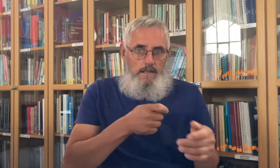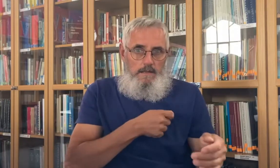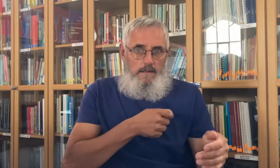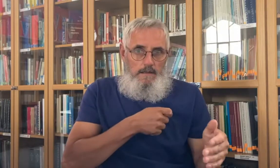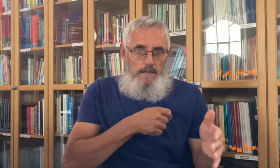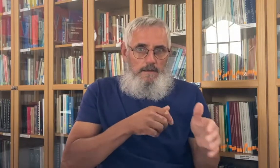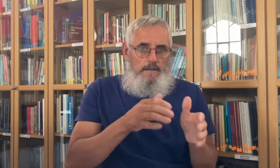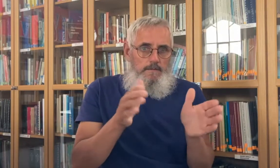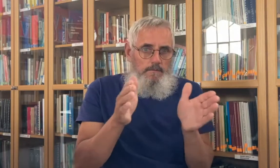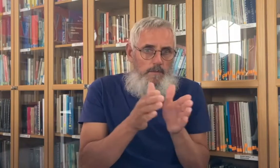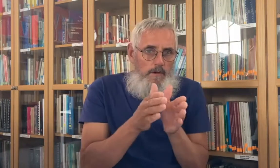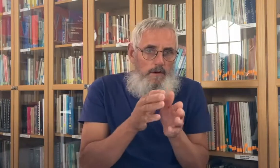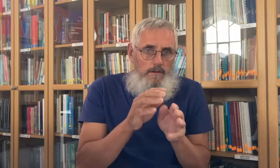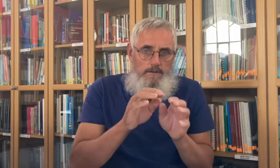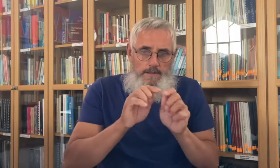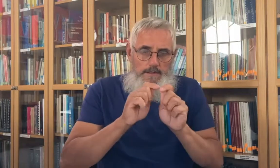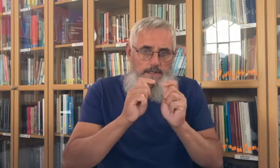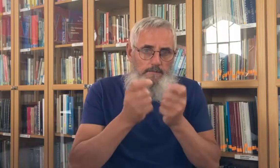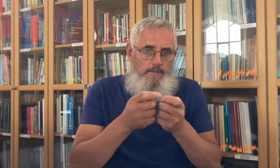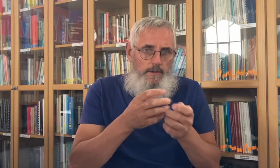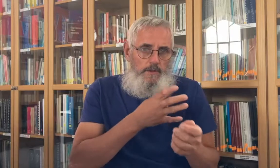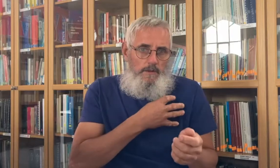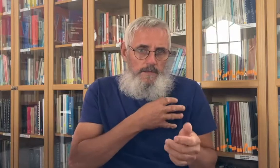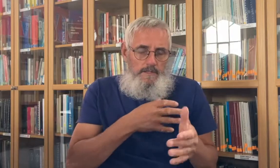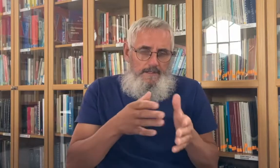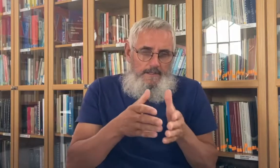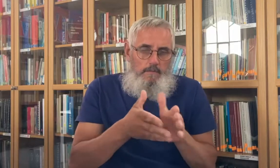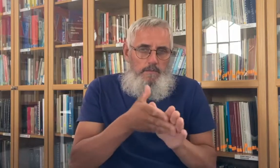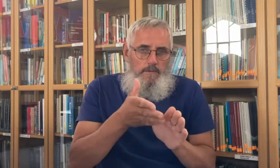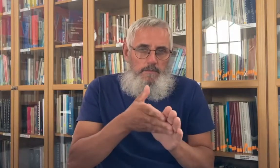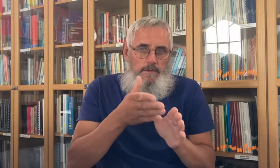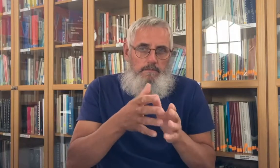remember being quite nervous, starting off with a small team gathering items,